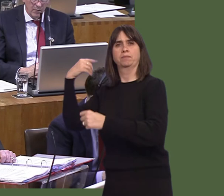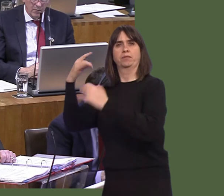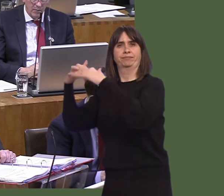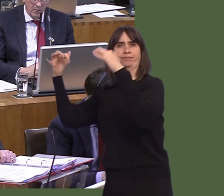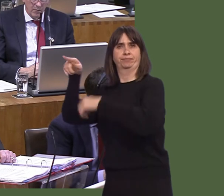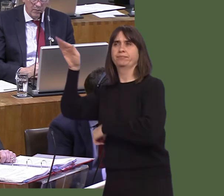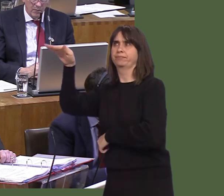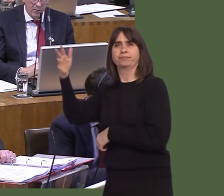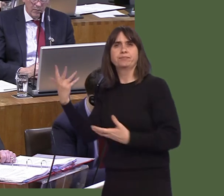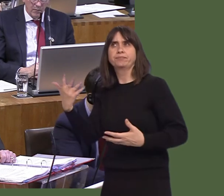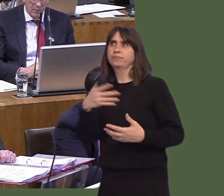the application of that programme to Wales.